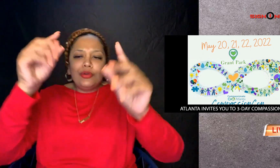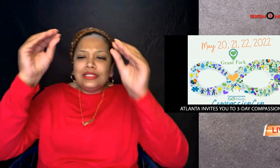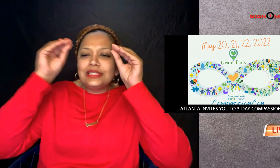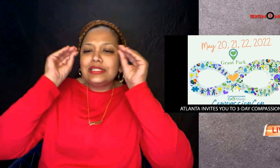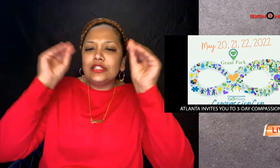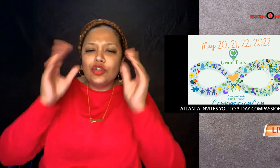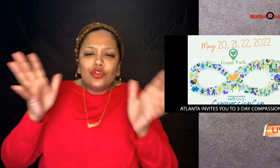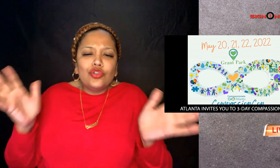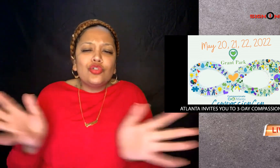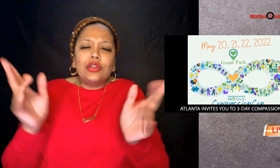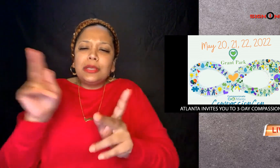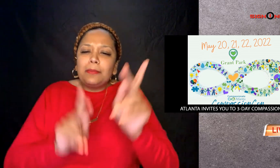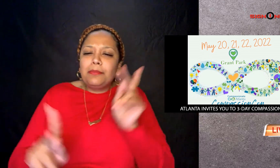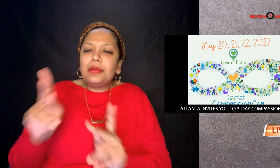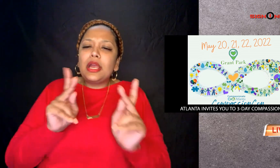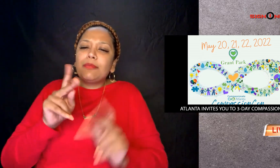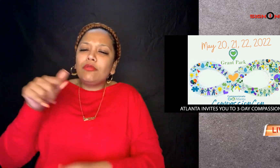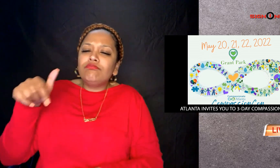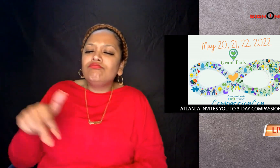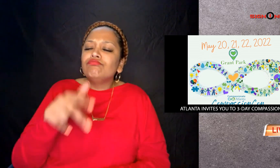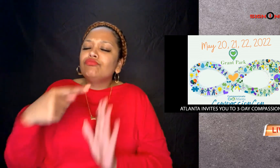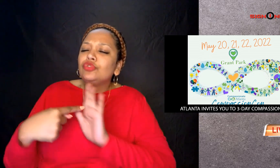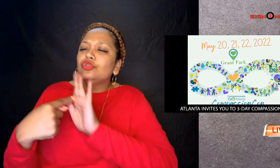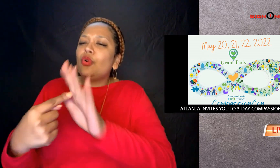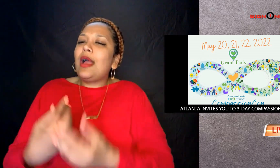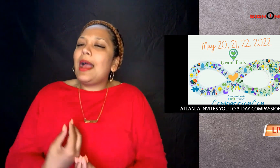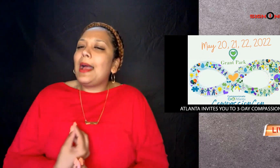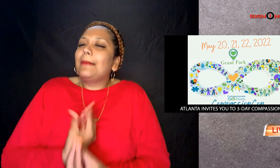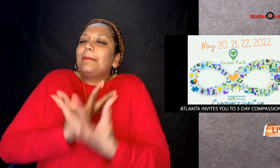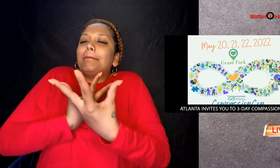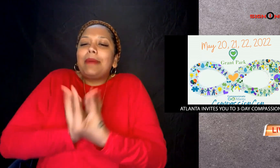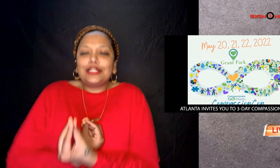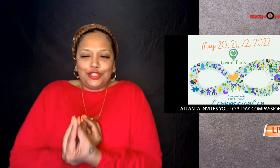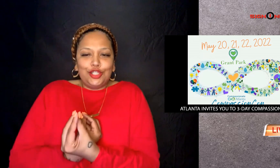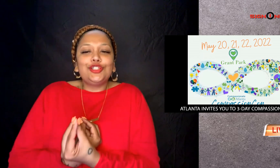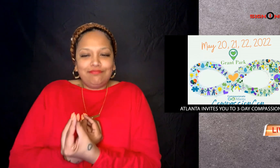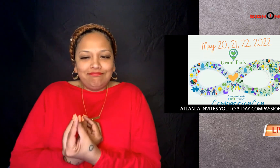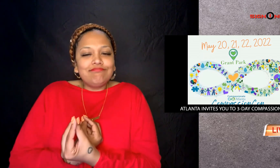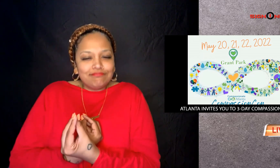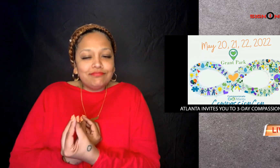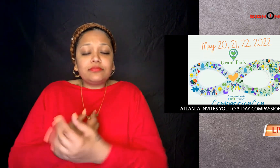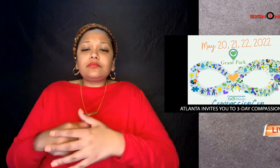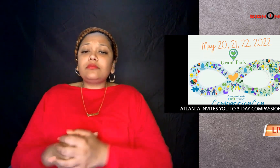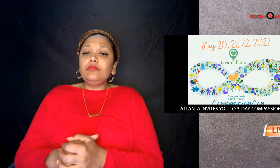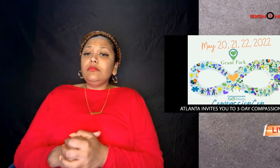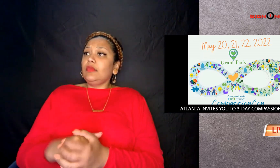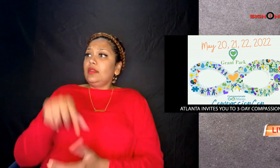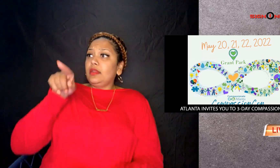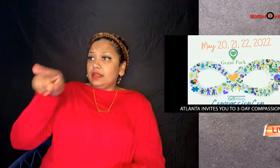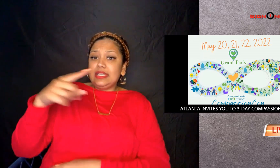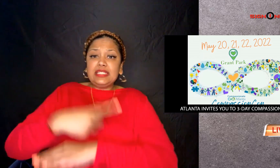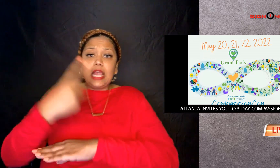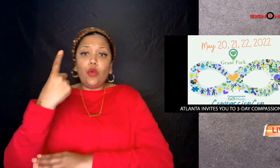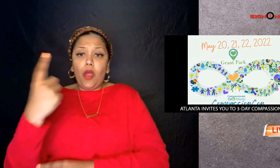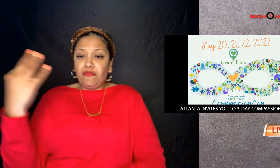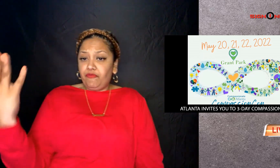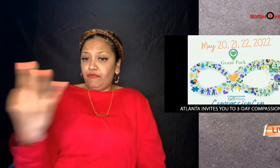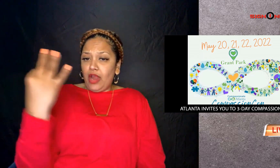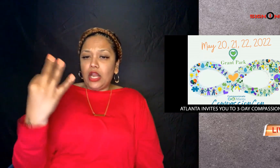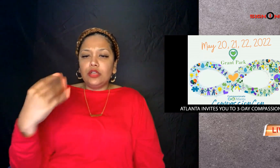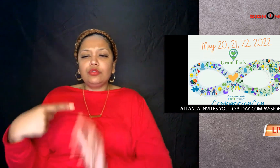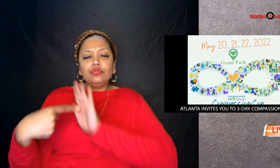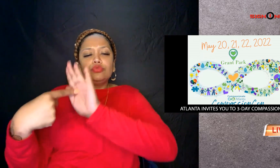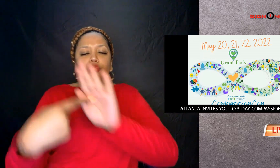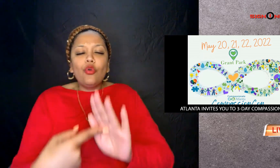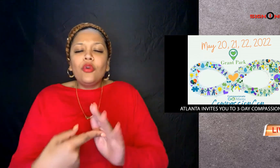festival with the goal of teaching and encouraging people from all walks of life to show compassion